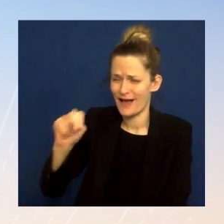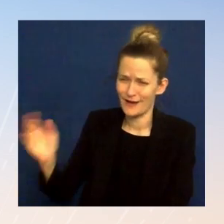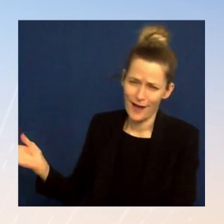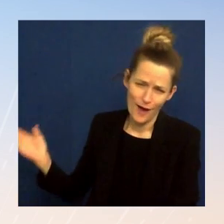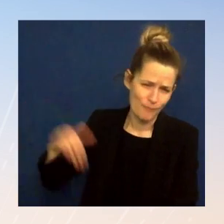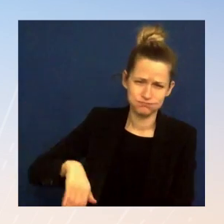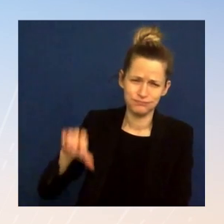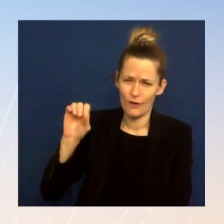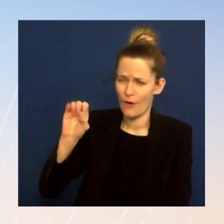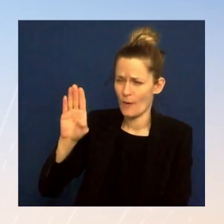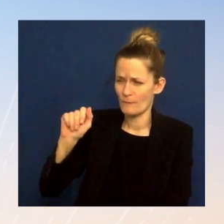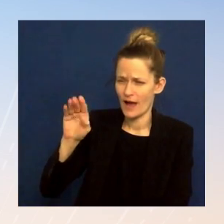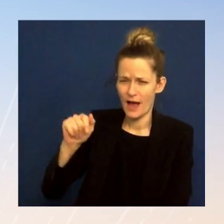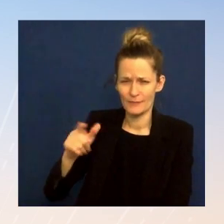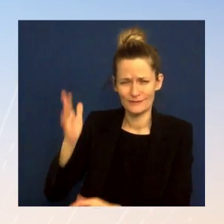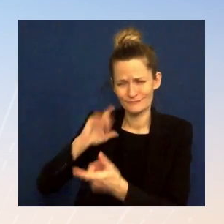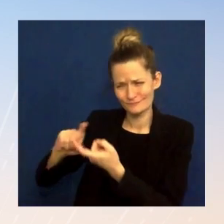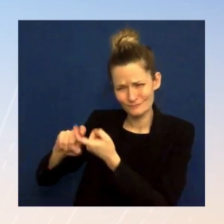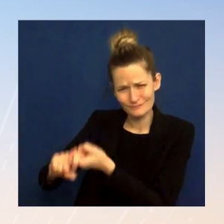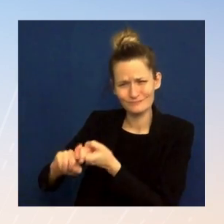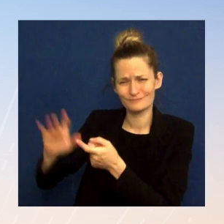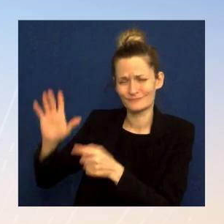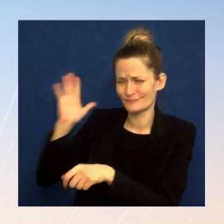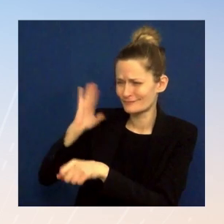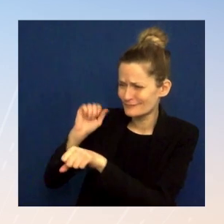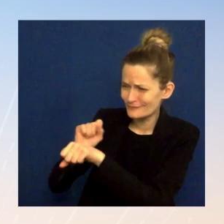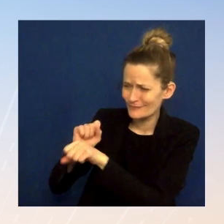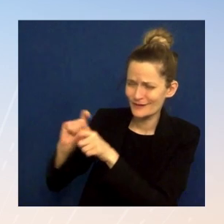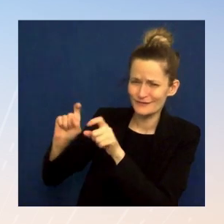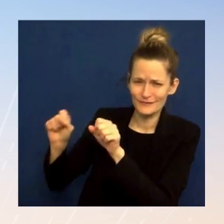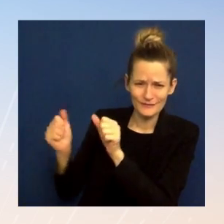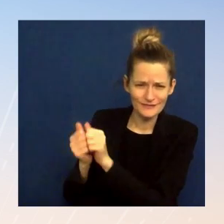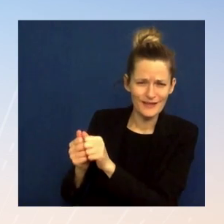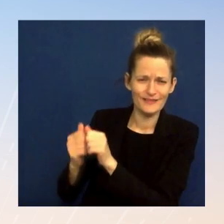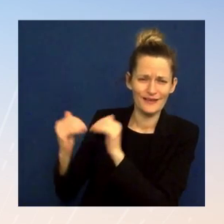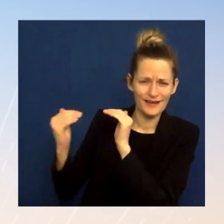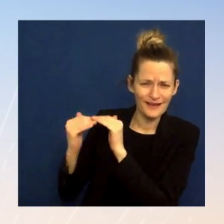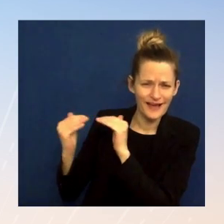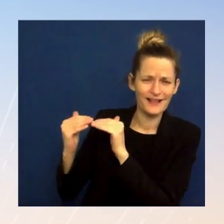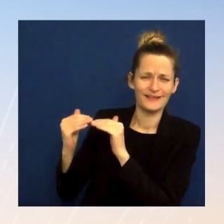President, Obama, will be traveling there. They're not there at the same time; there's a bit of a gap between their visit.